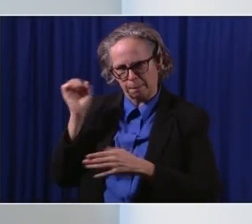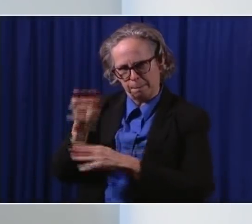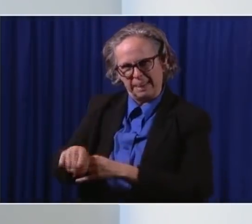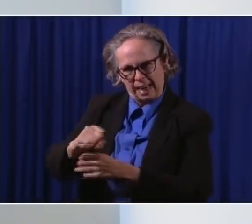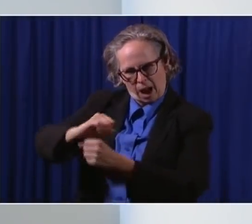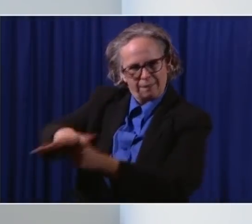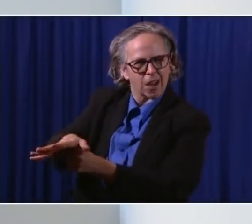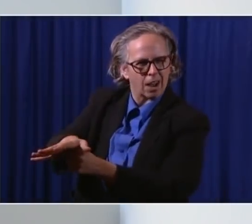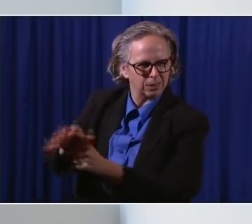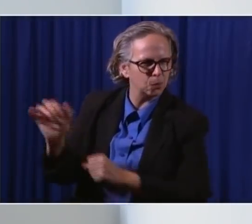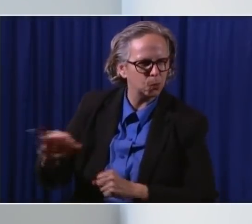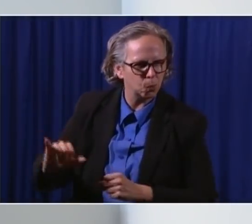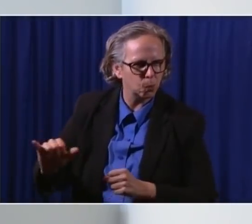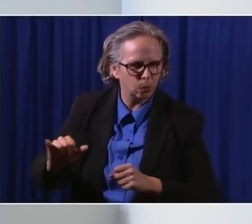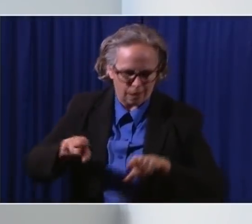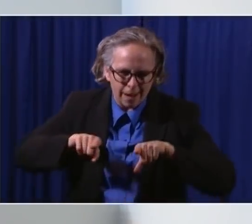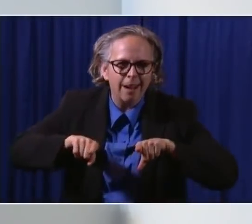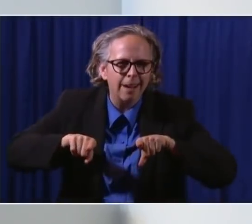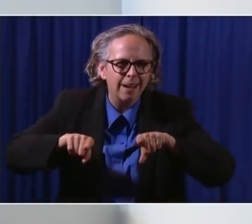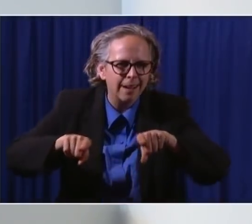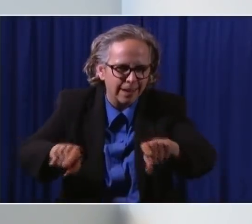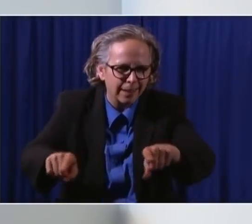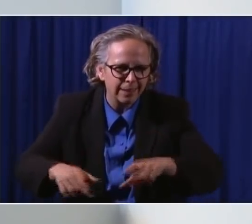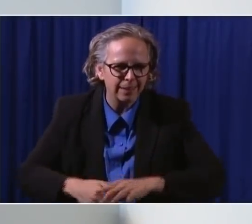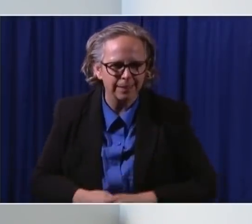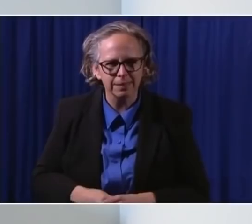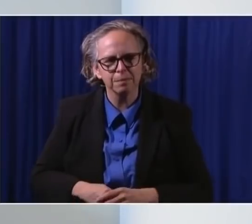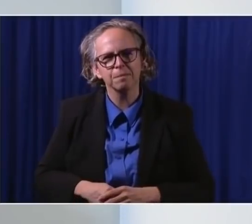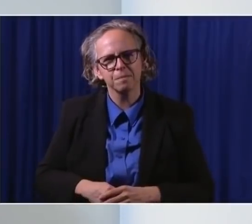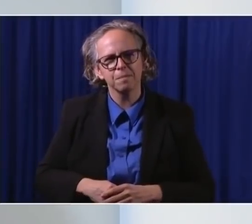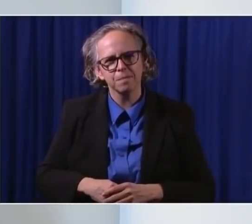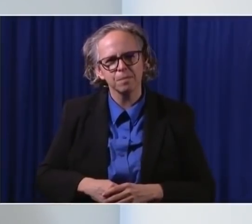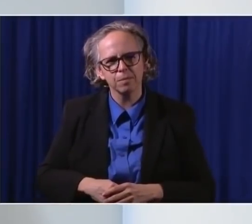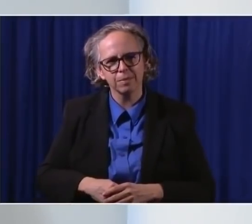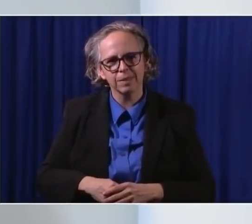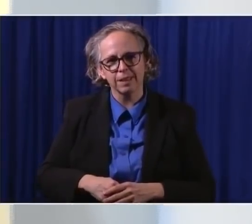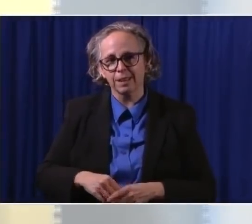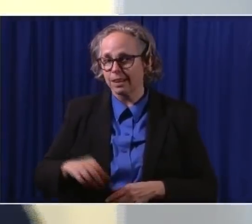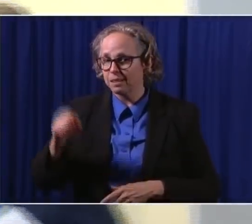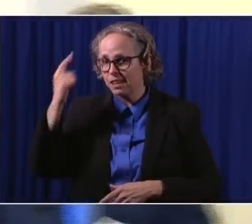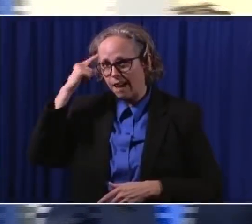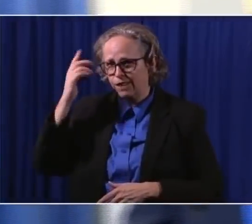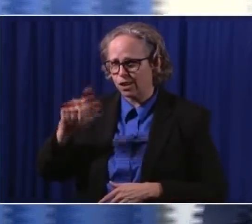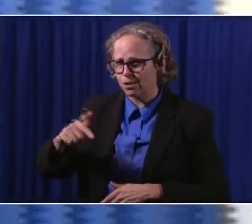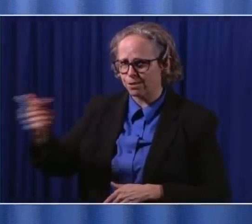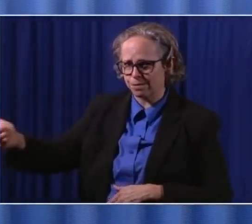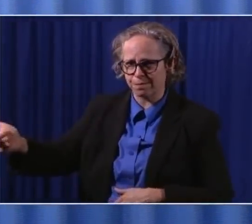TEAMWORK IS ALL ABOUT AND HELPING EACH OTHER THROUGH THIS ON THE WAY TO VICTORY. NOT ONLY DO YOU WANT TO DEFEAT THE TEAM BUT WE WANT TO DEFEAT